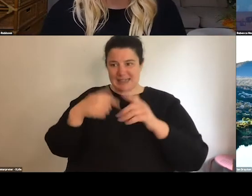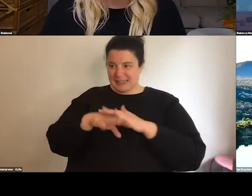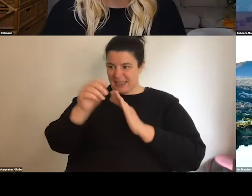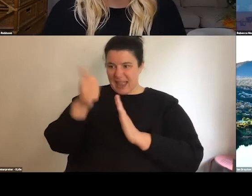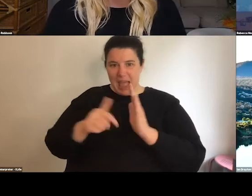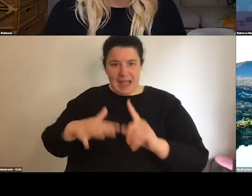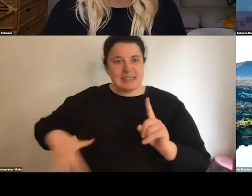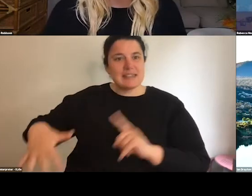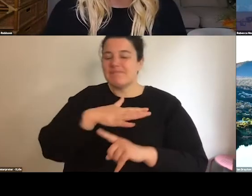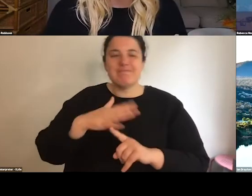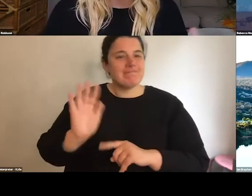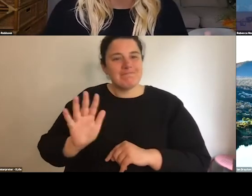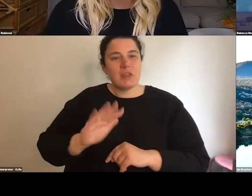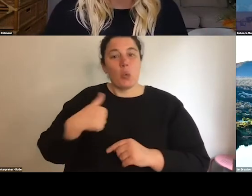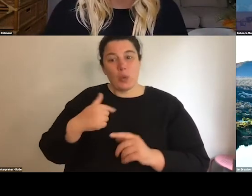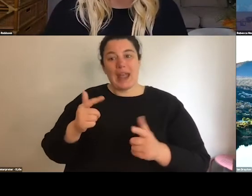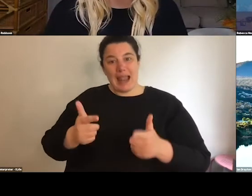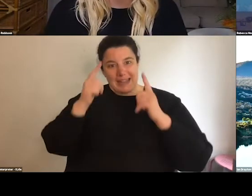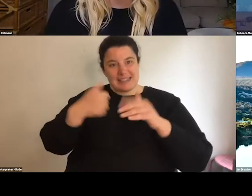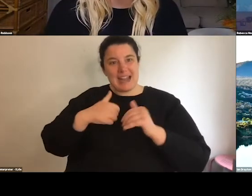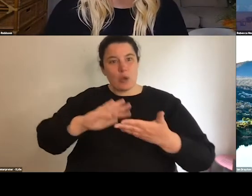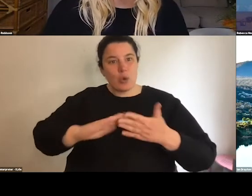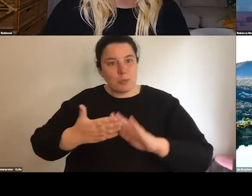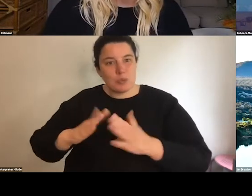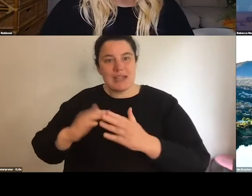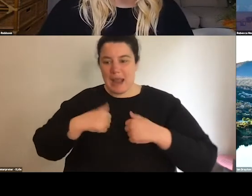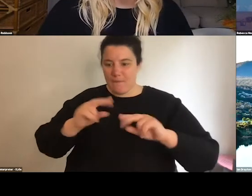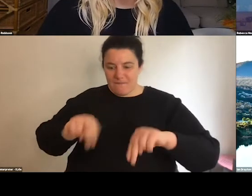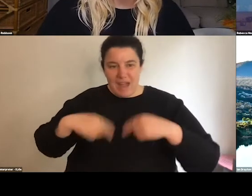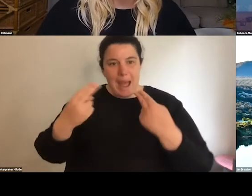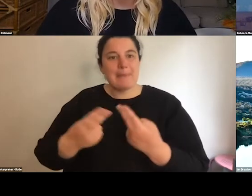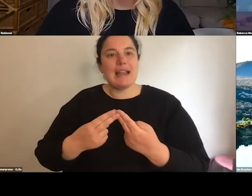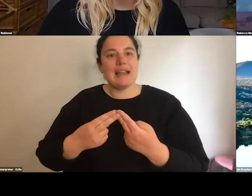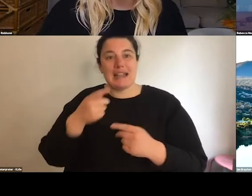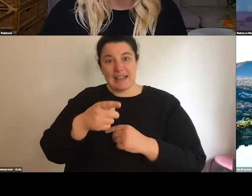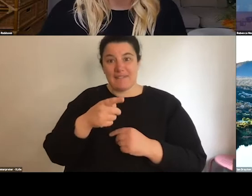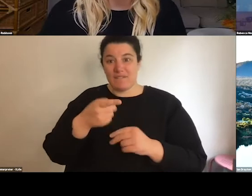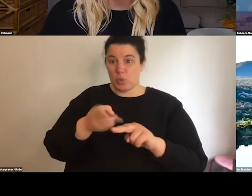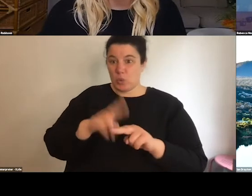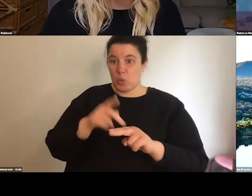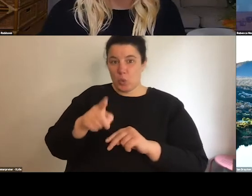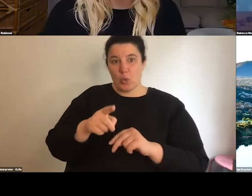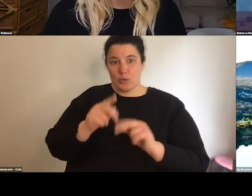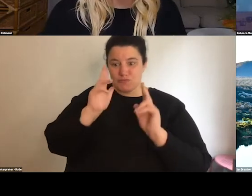we're also leaders within our community, within our family, within, you know, if you're the primary caregiver for a child or an elderly parent,